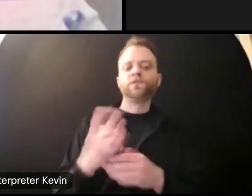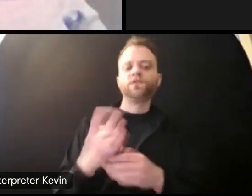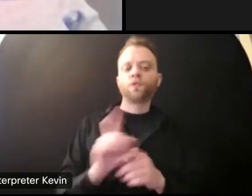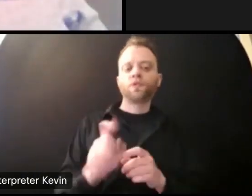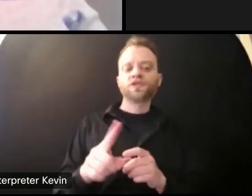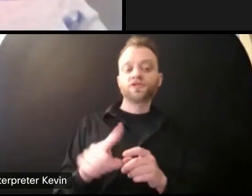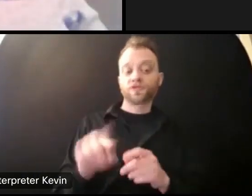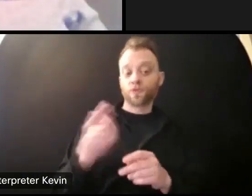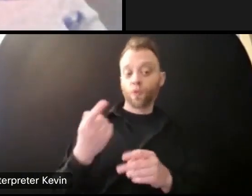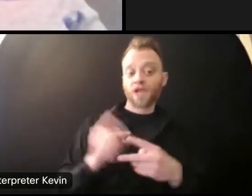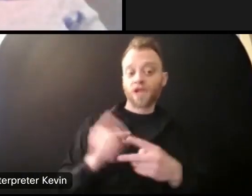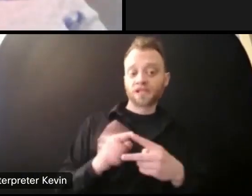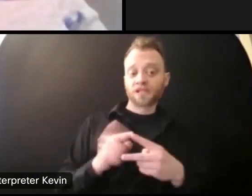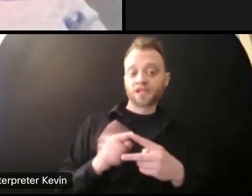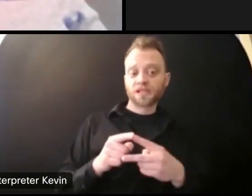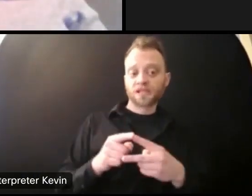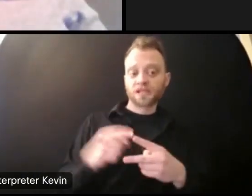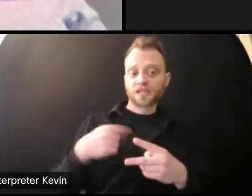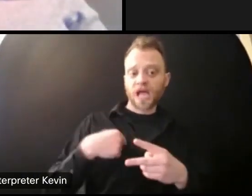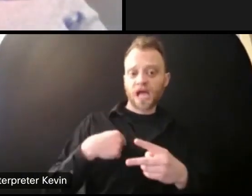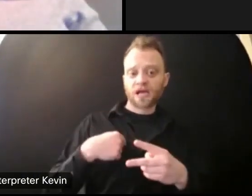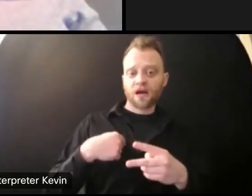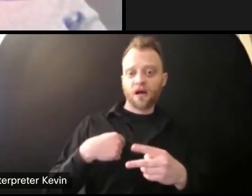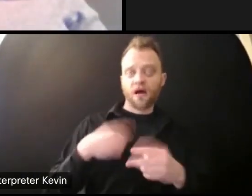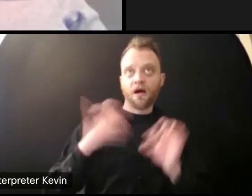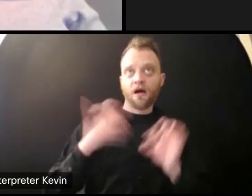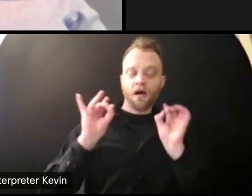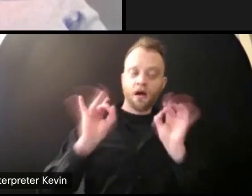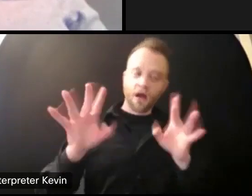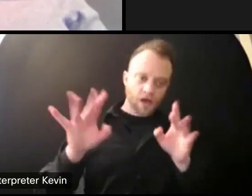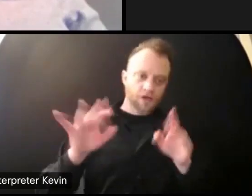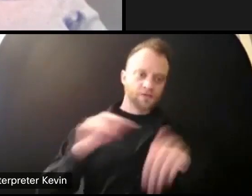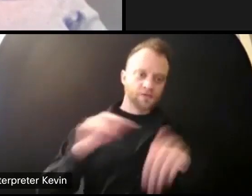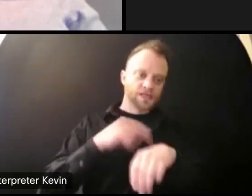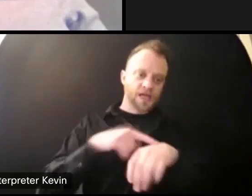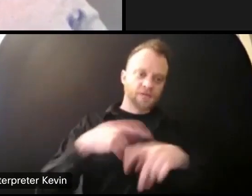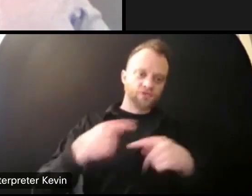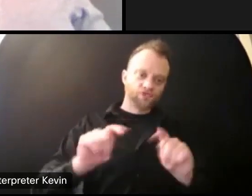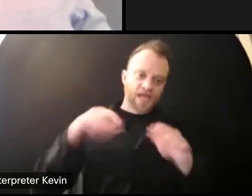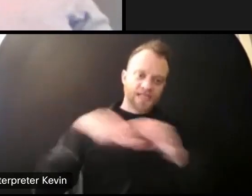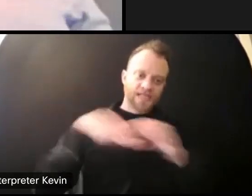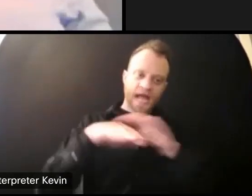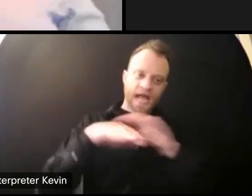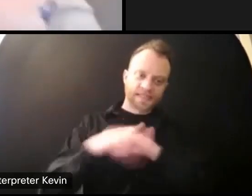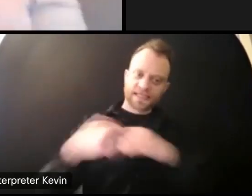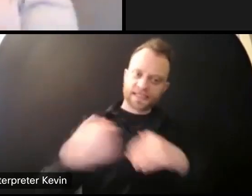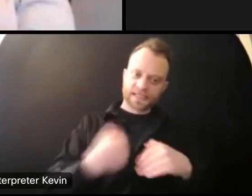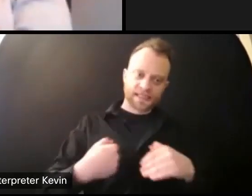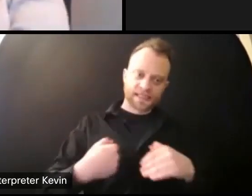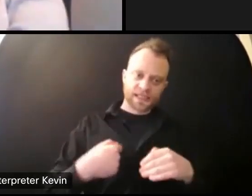a problem, I had horrible access issues in terms of trying to get on this Webinar. That's why I